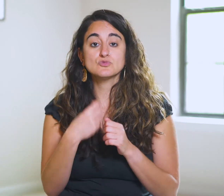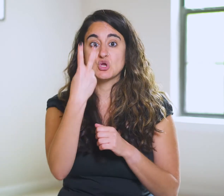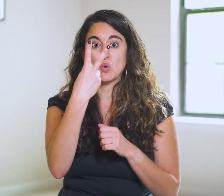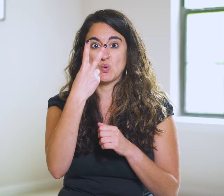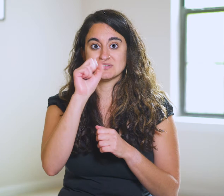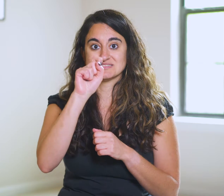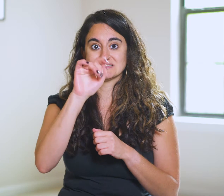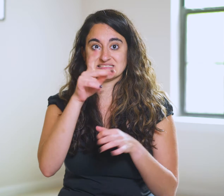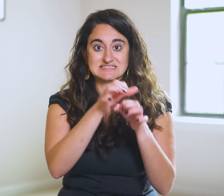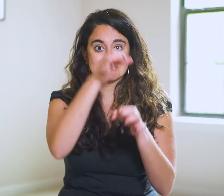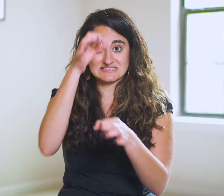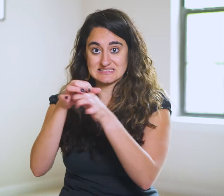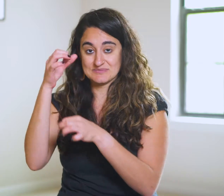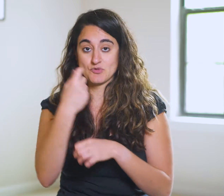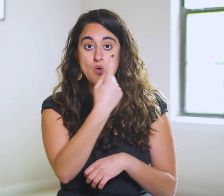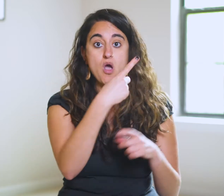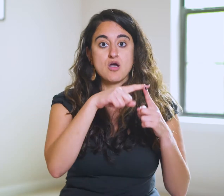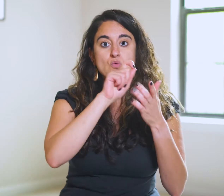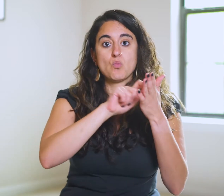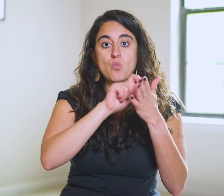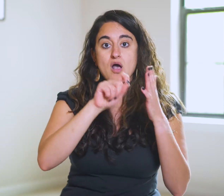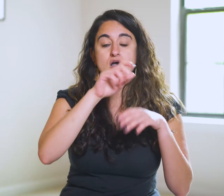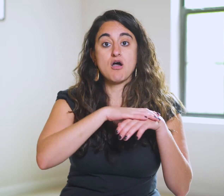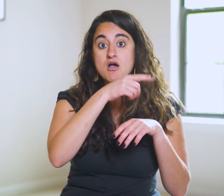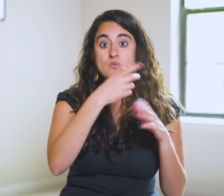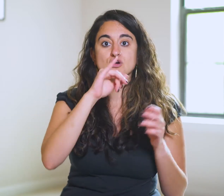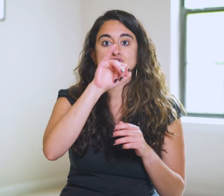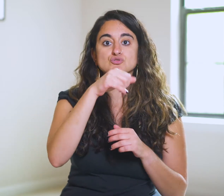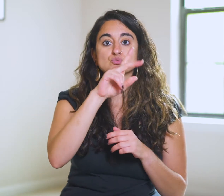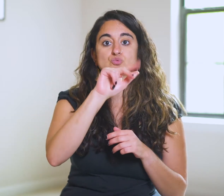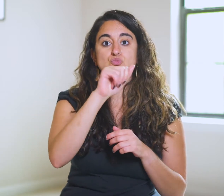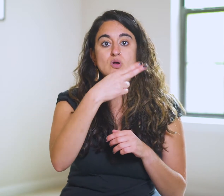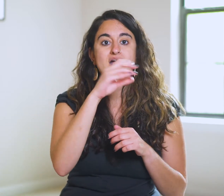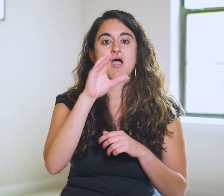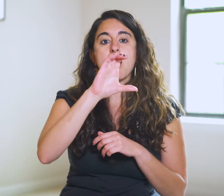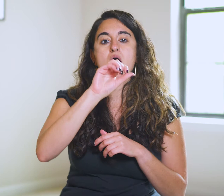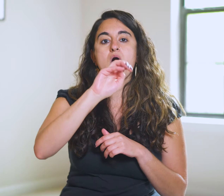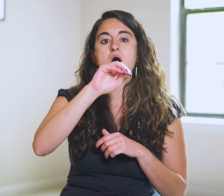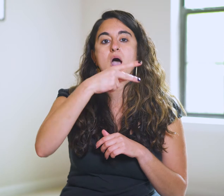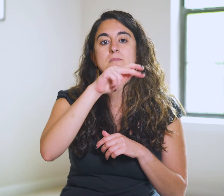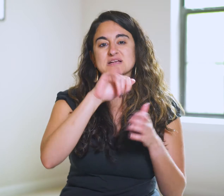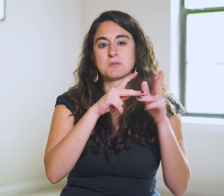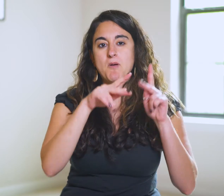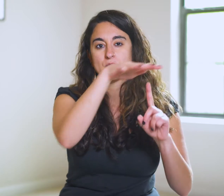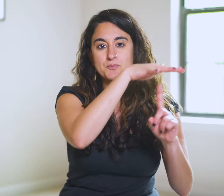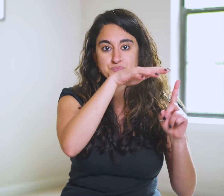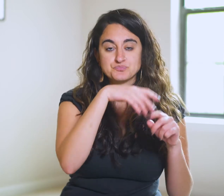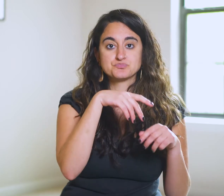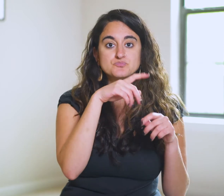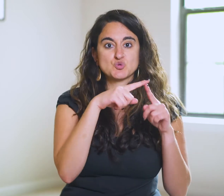take a stick and write “Judah and company” on it